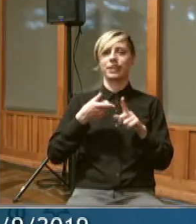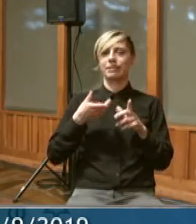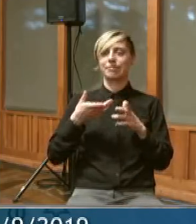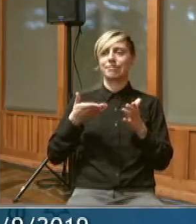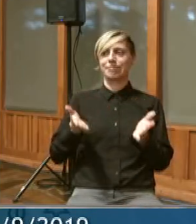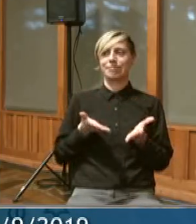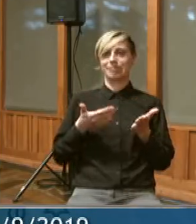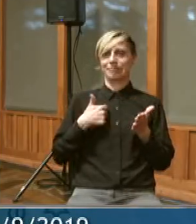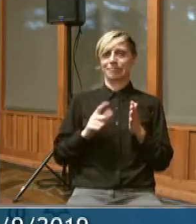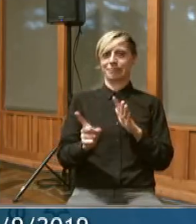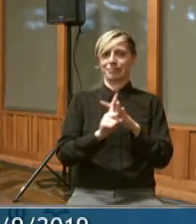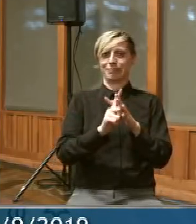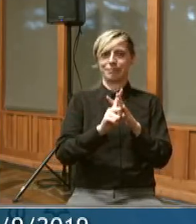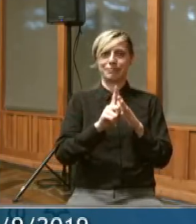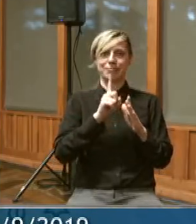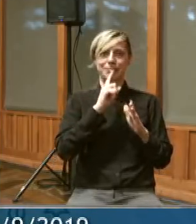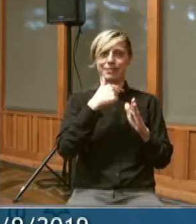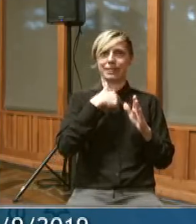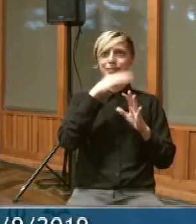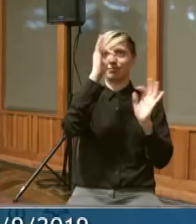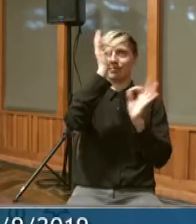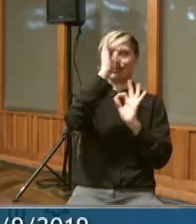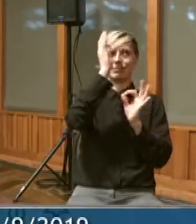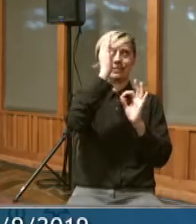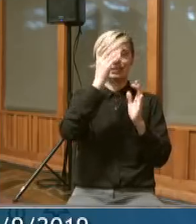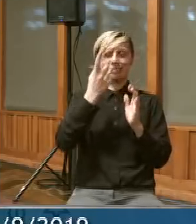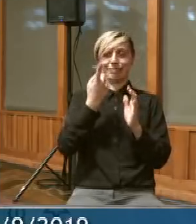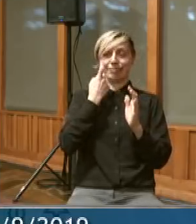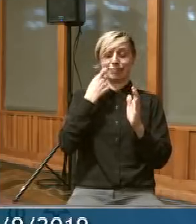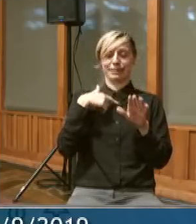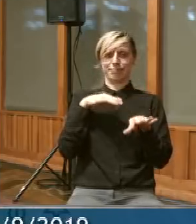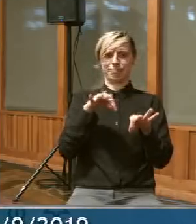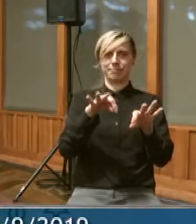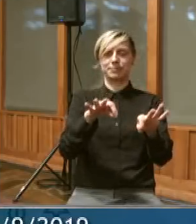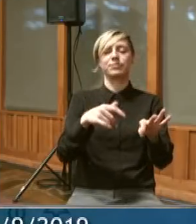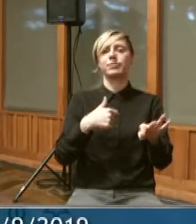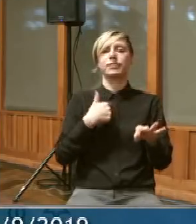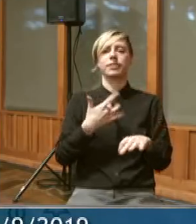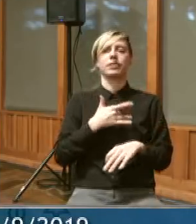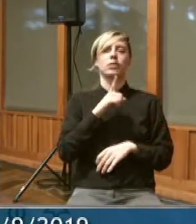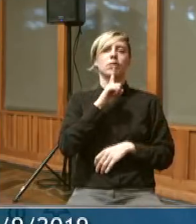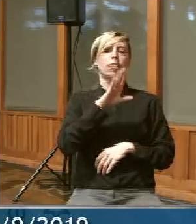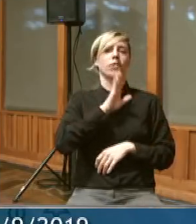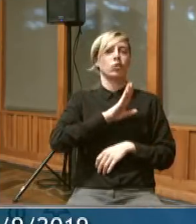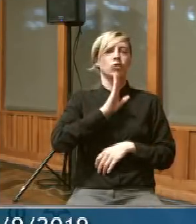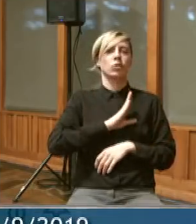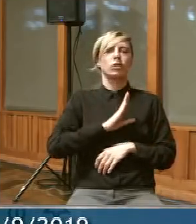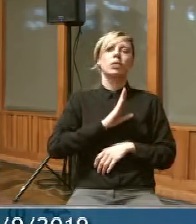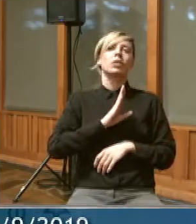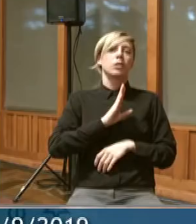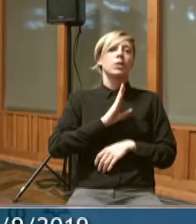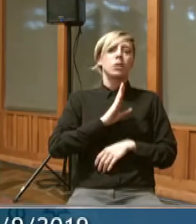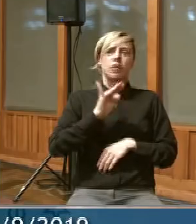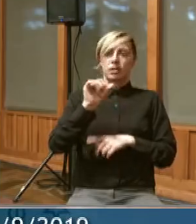HI. THIS IS MY FIRST TIME HERE. I HAD A FRIEND WHO ENCOURAGED ME TO COME. I REALLY DIDN'T KNOW ABOUT A LOT